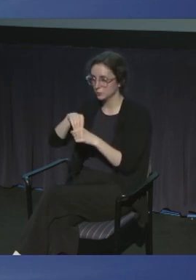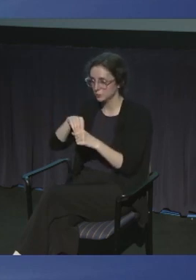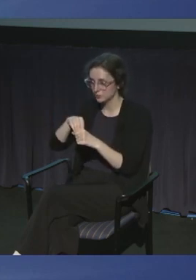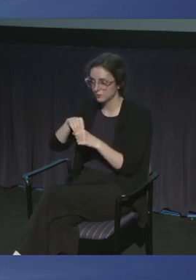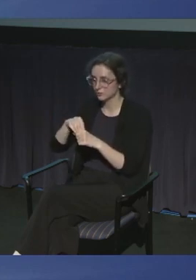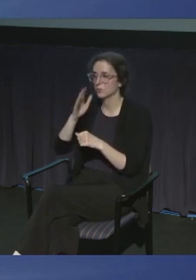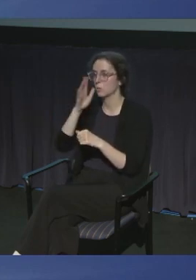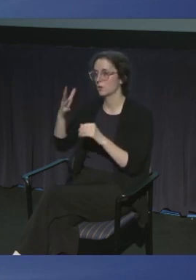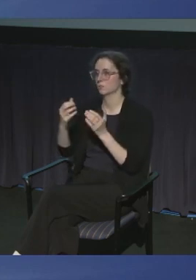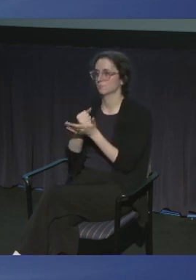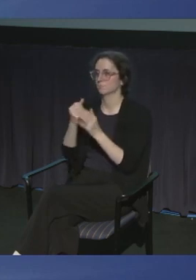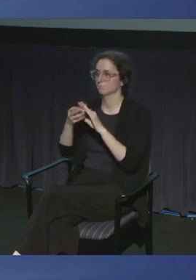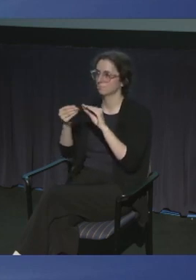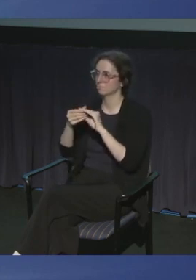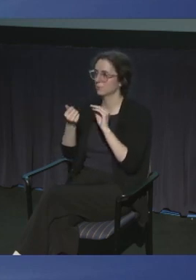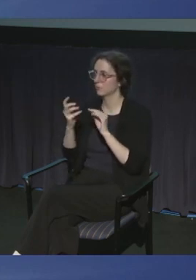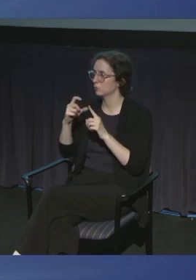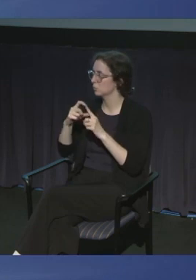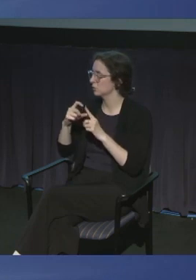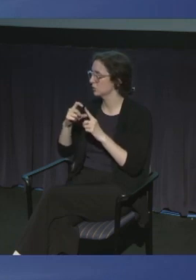A FEW WORDS ABOUT THE OCCASION.